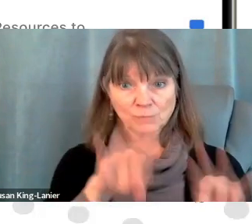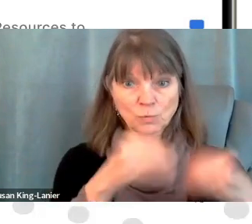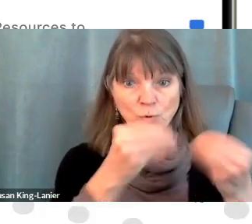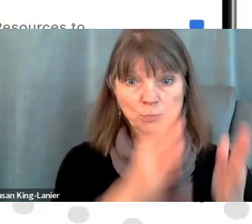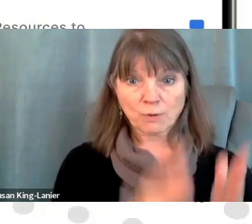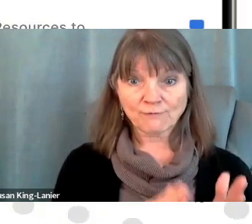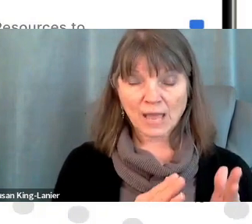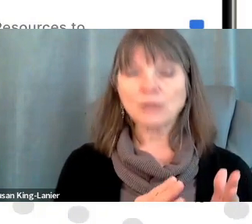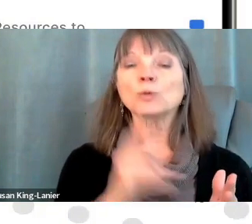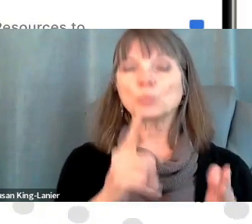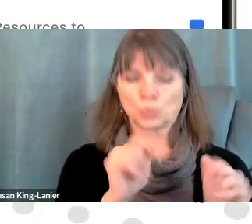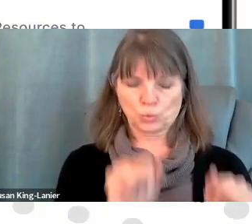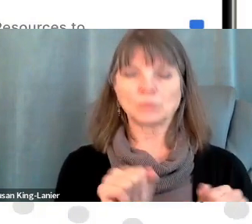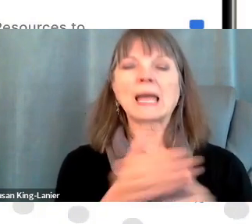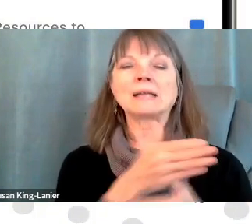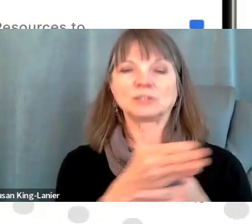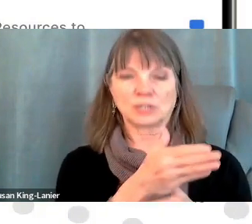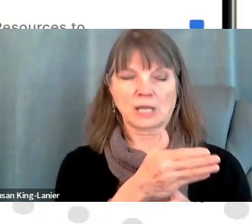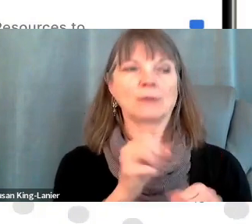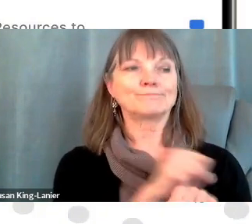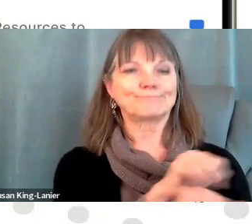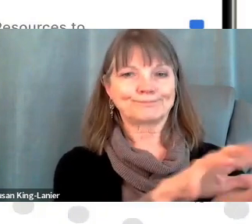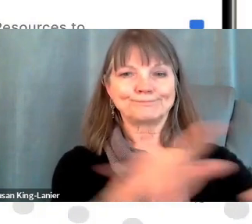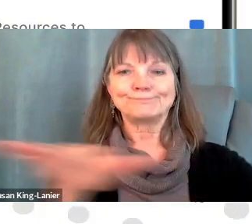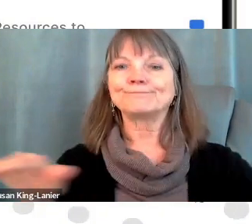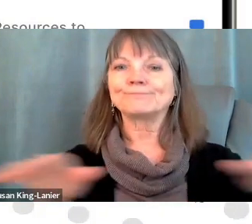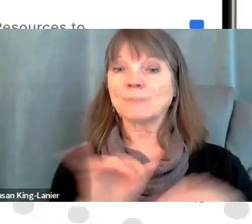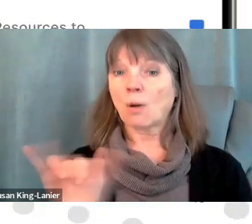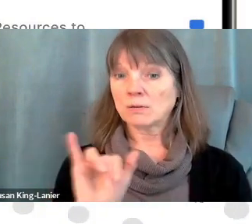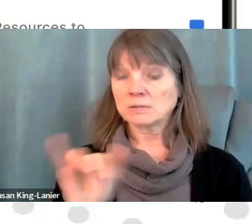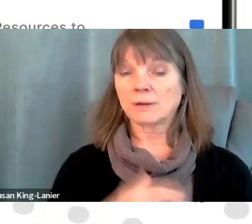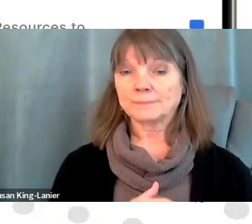If you're on here in your provider, obviously you can share that as well.